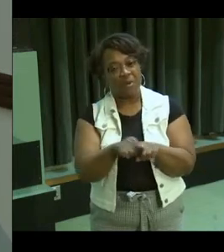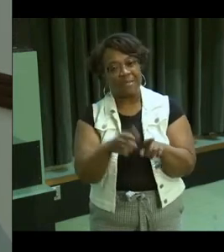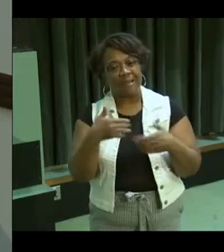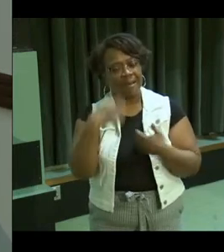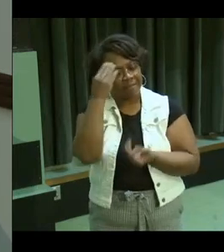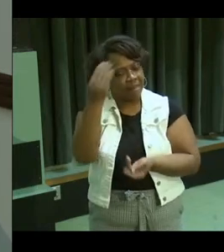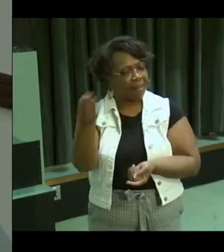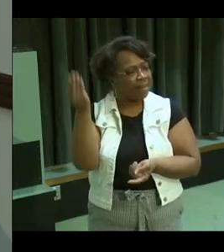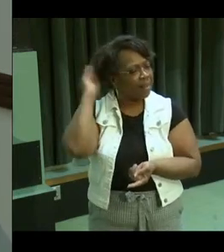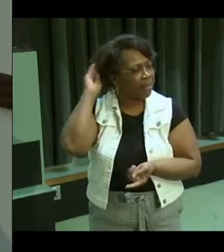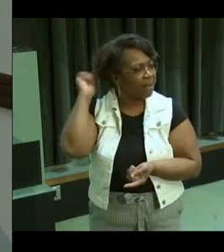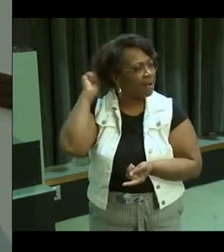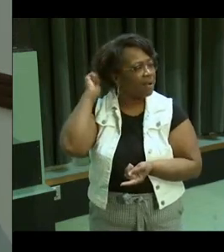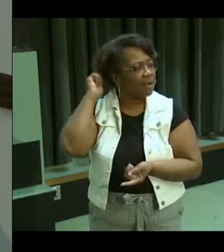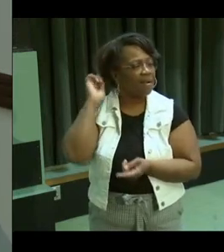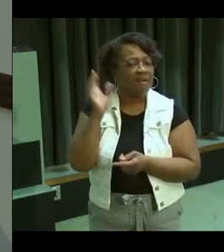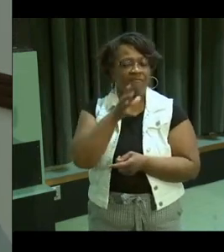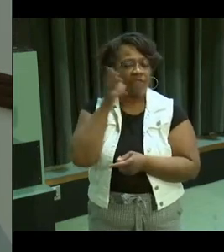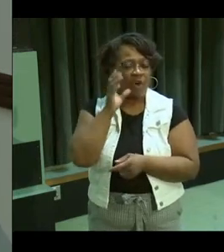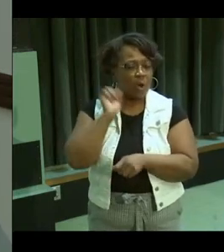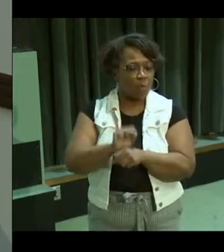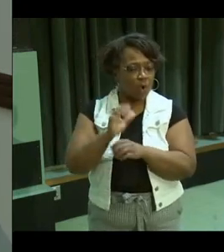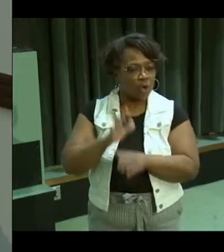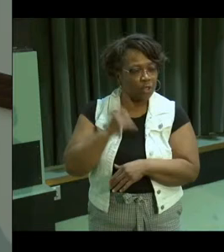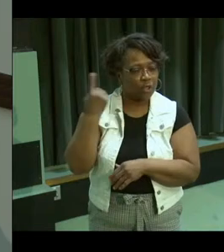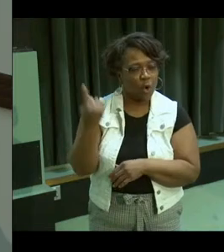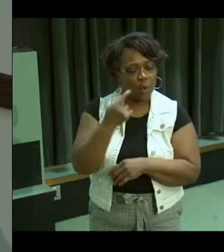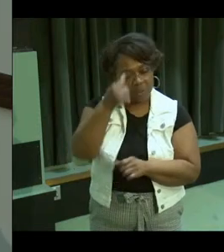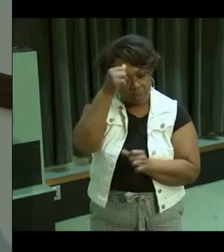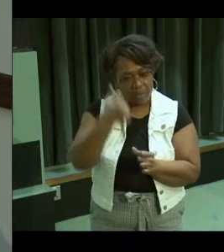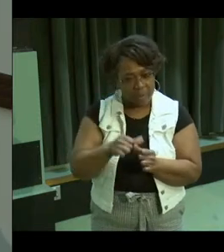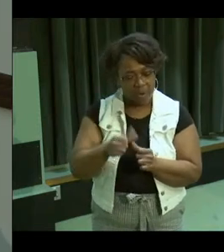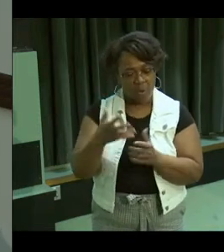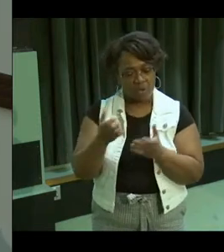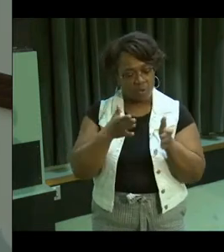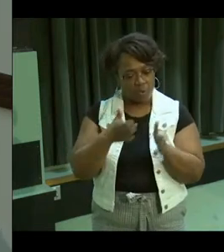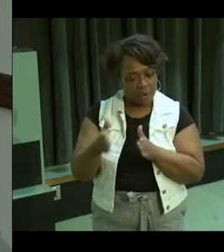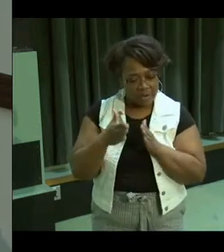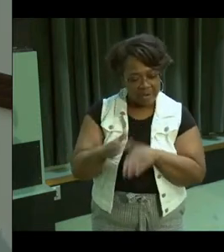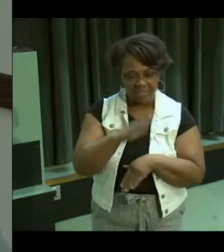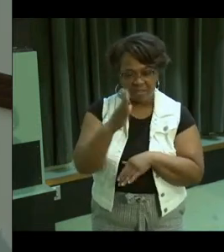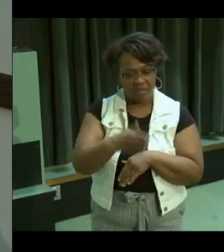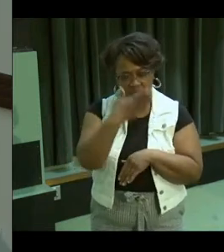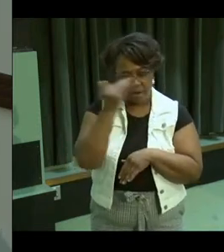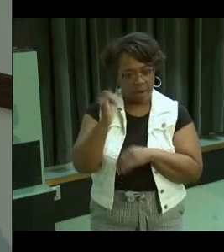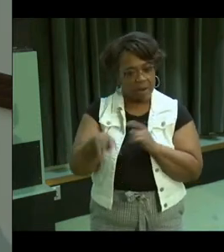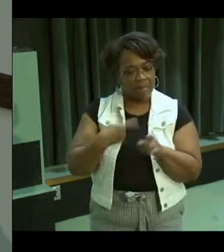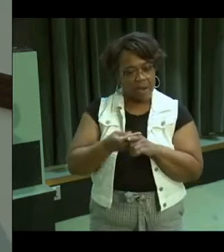always had in the back of his mind farm workers. He always